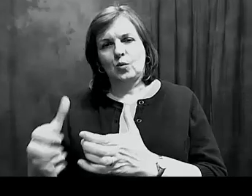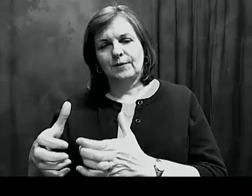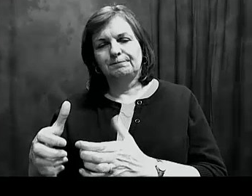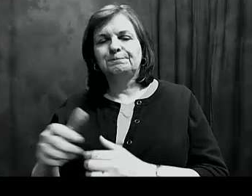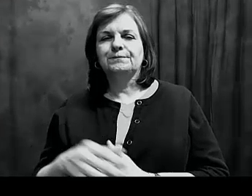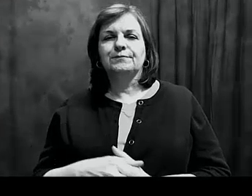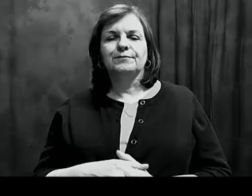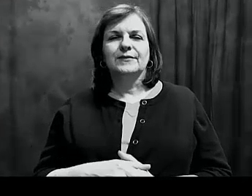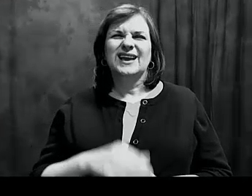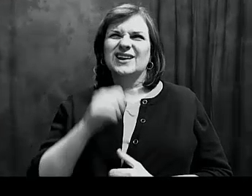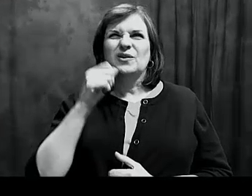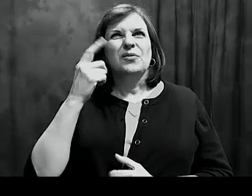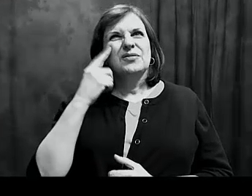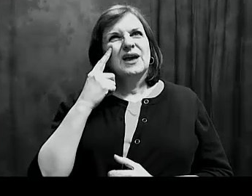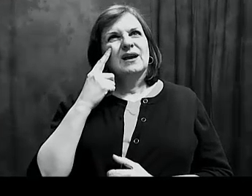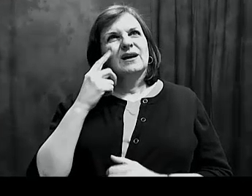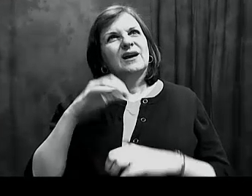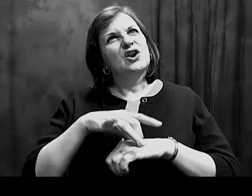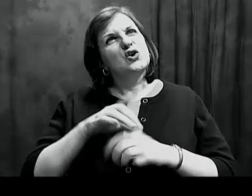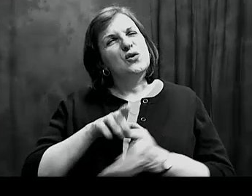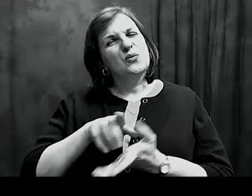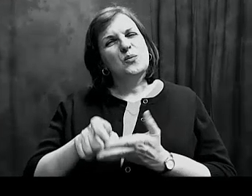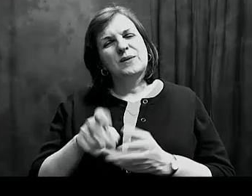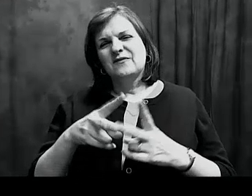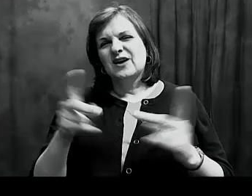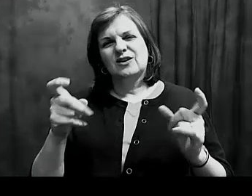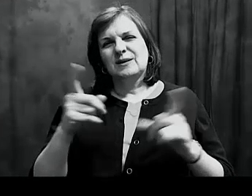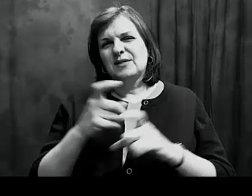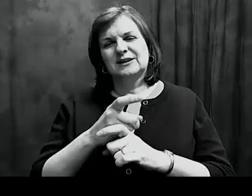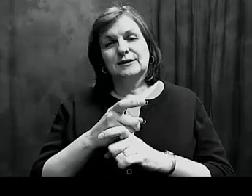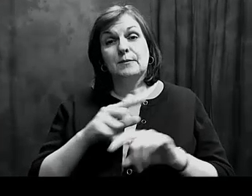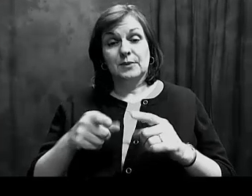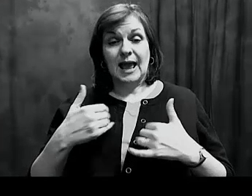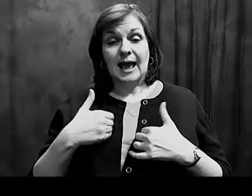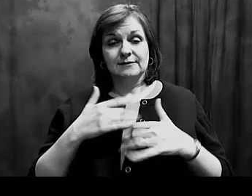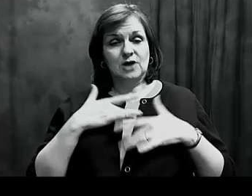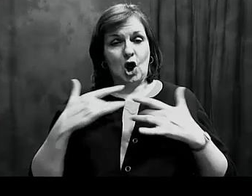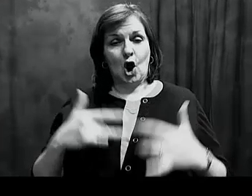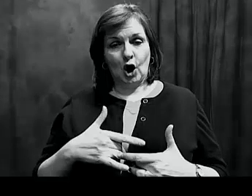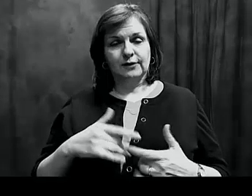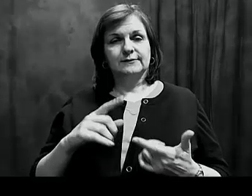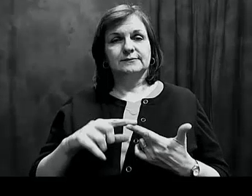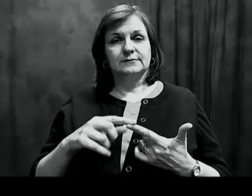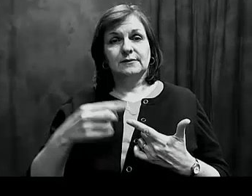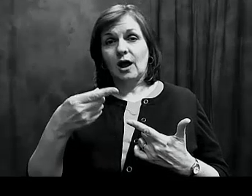and you may not think about an earthworm as being very complex but it has a heart and a